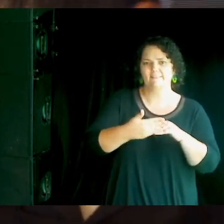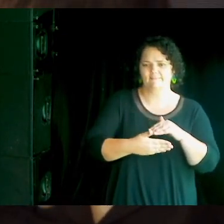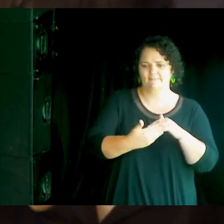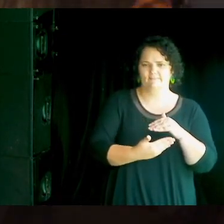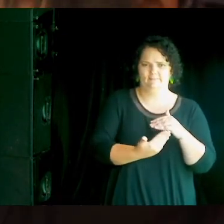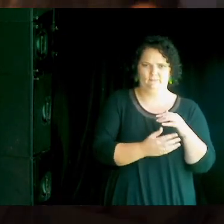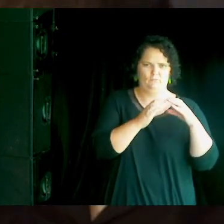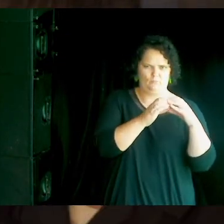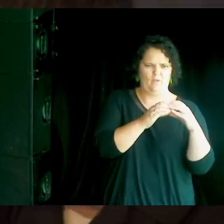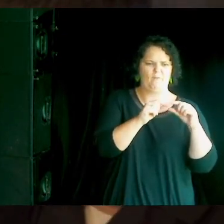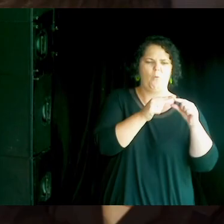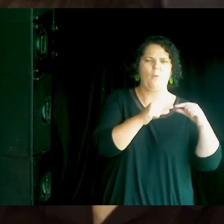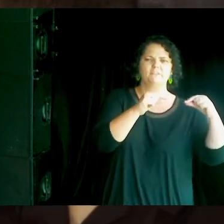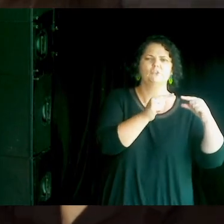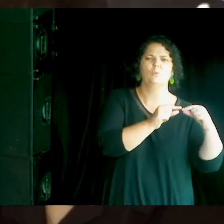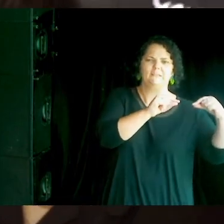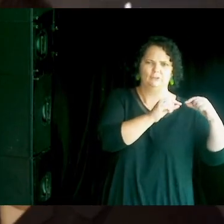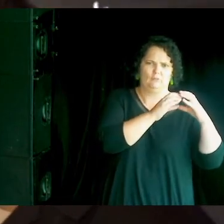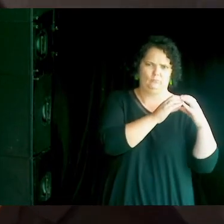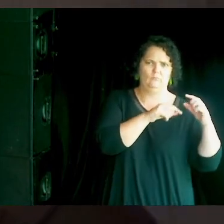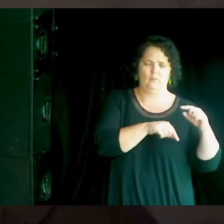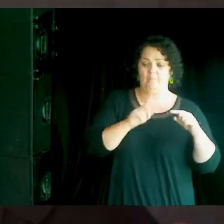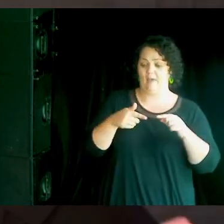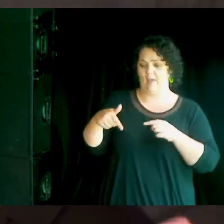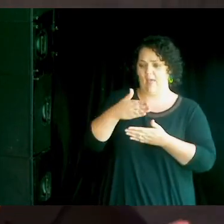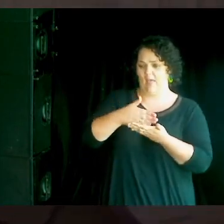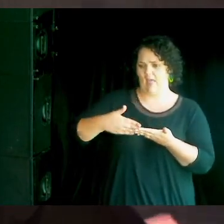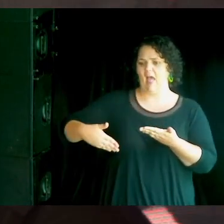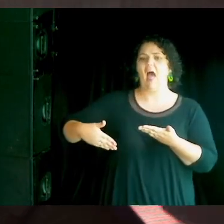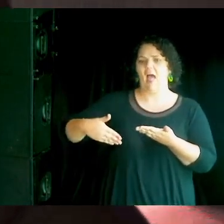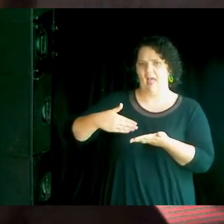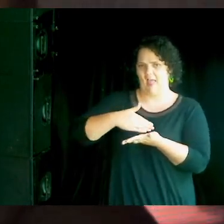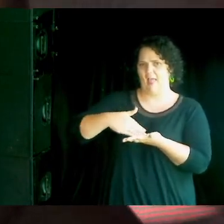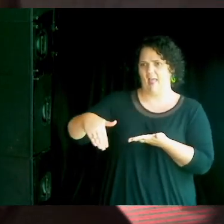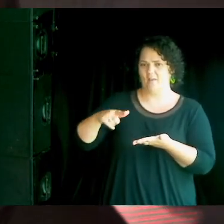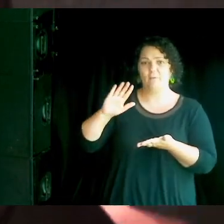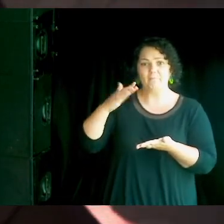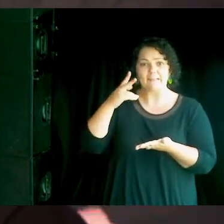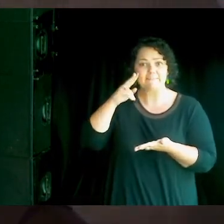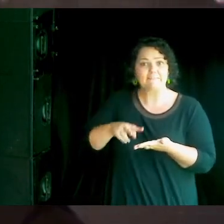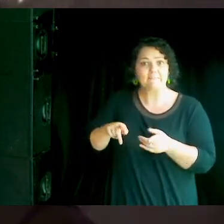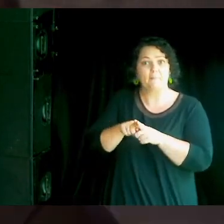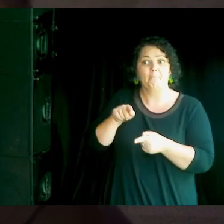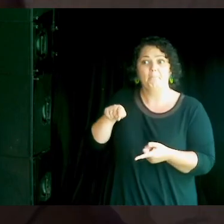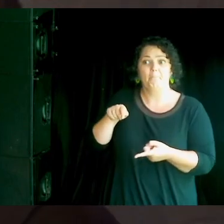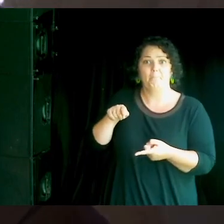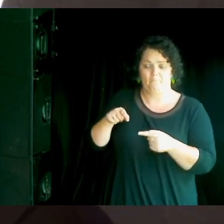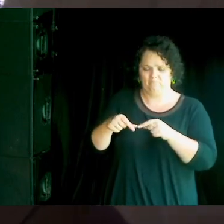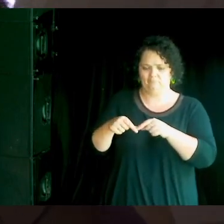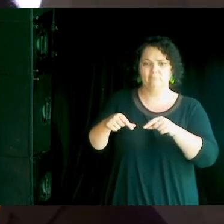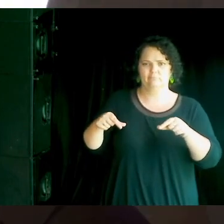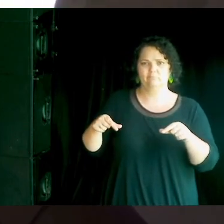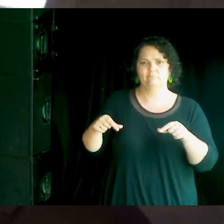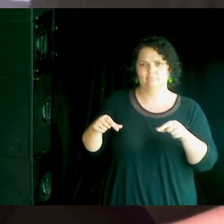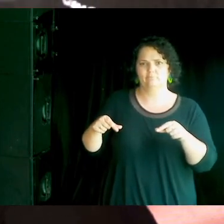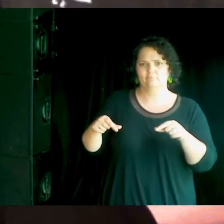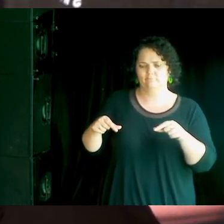this one yes into a half have anyone seen a finger lime before so this is what we call a caviar oh